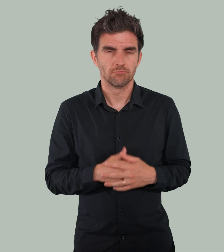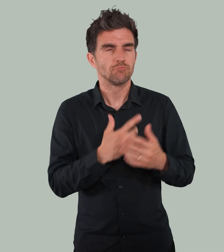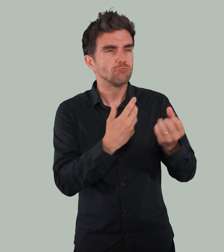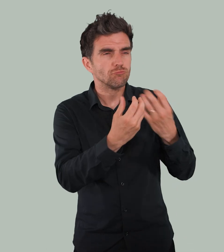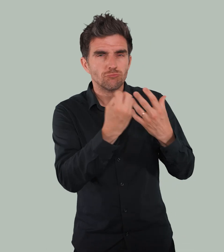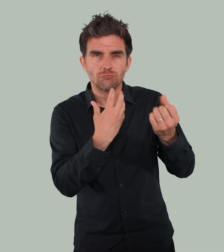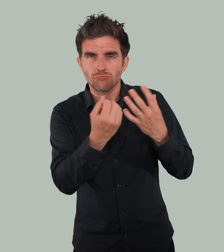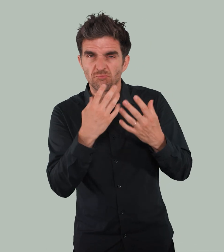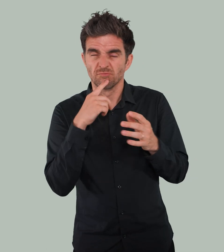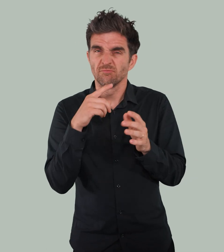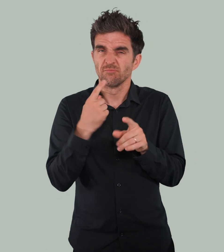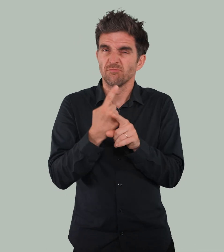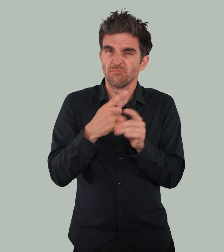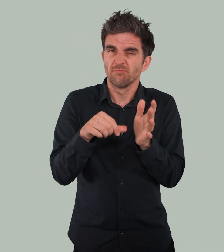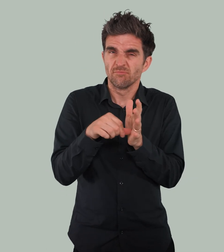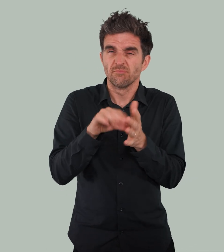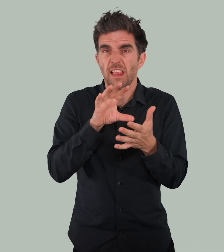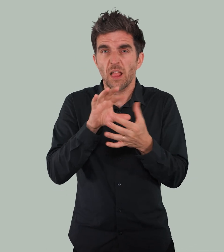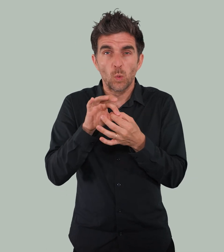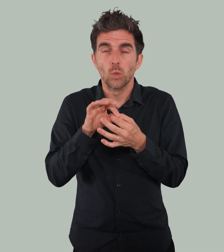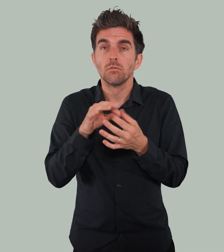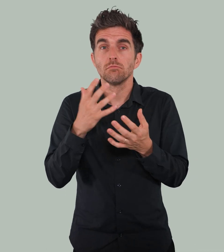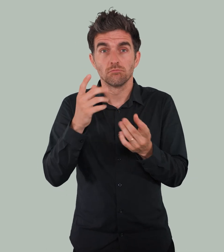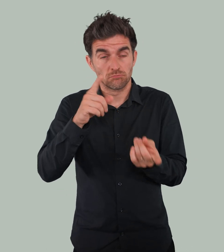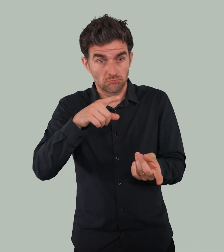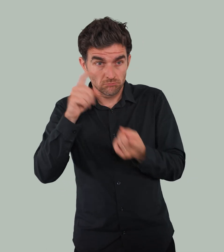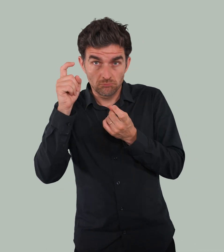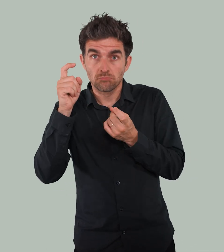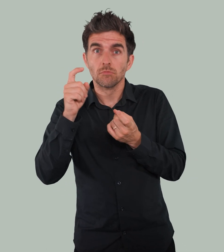Respondents highlight issues relating to the interpretation